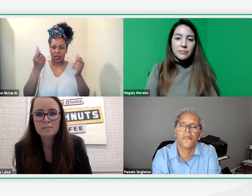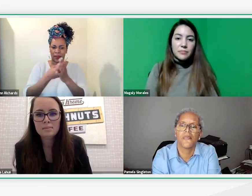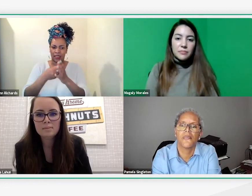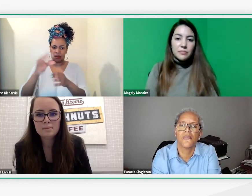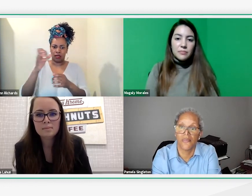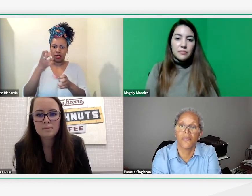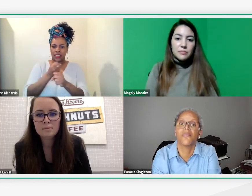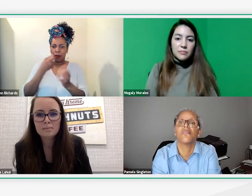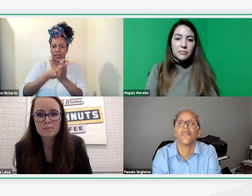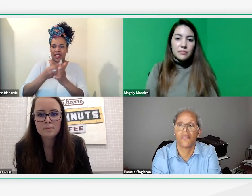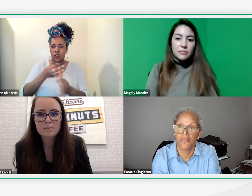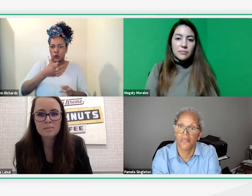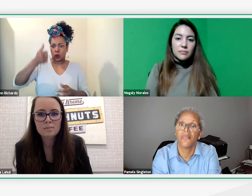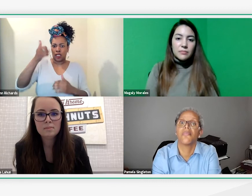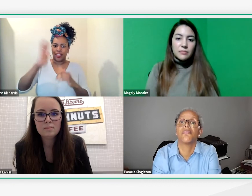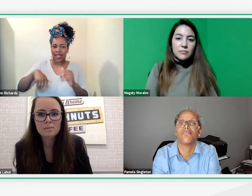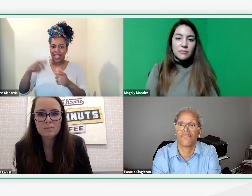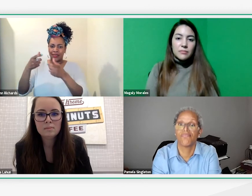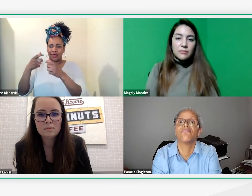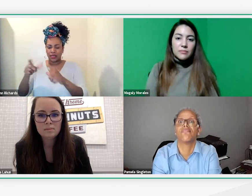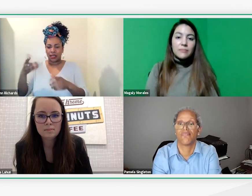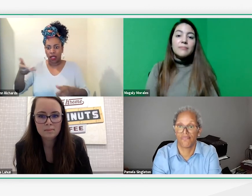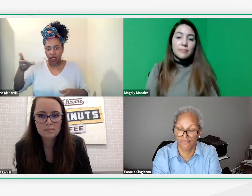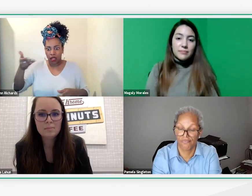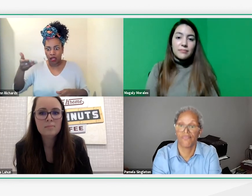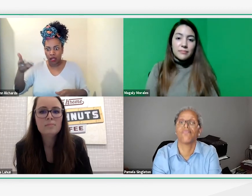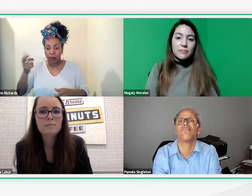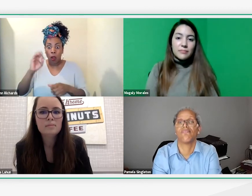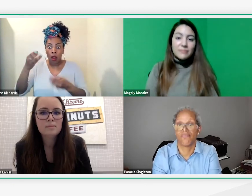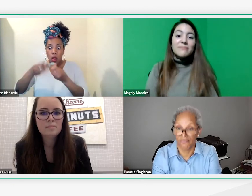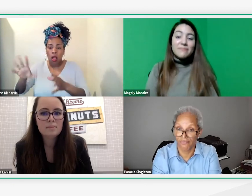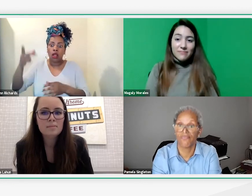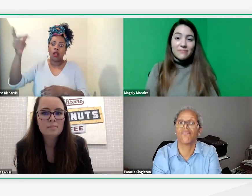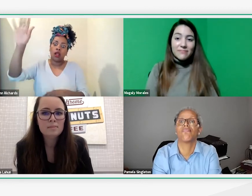So it's almost like getting your money back immediately versus